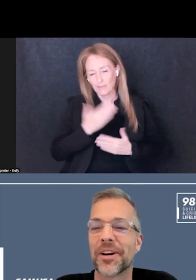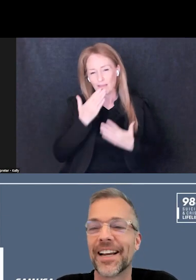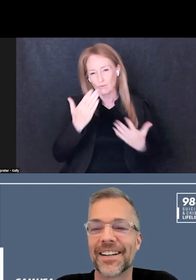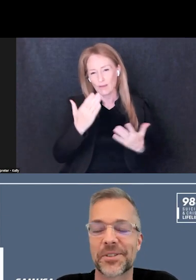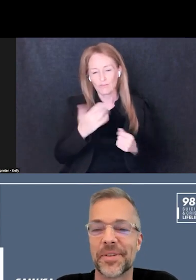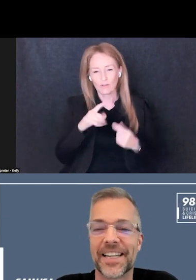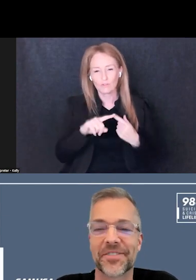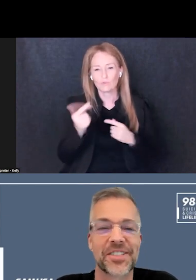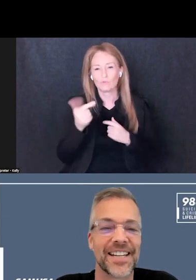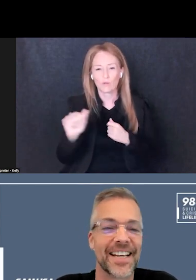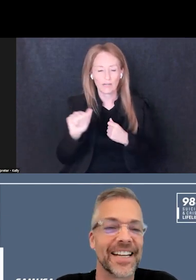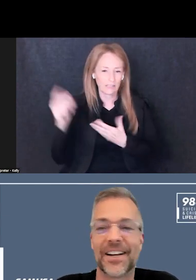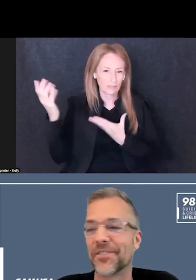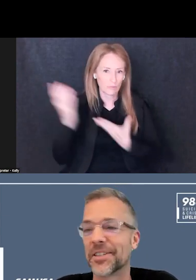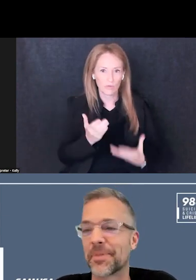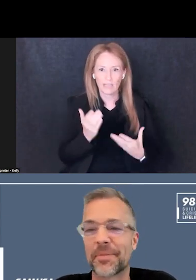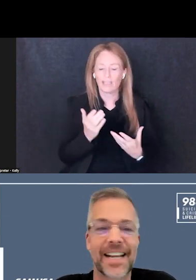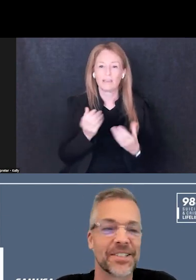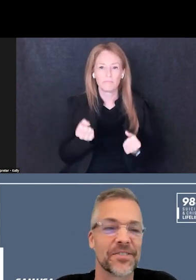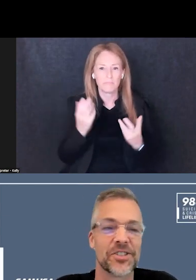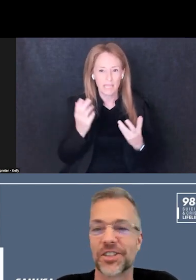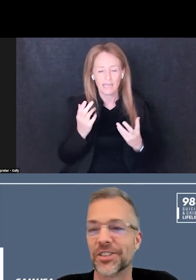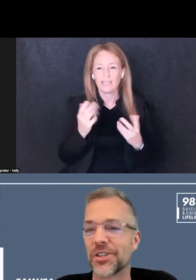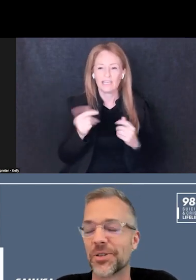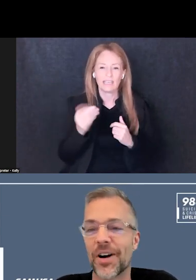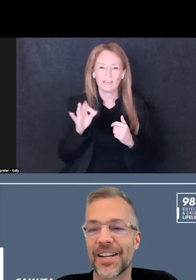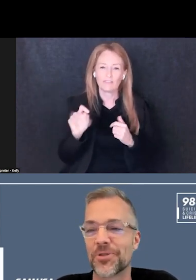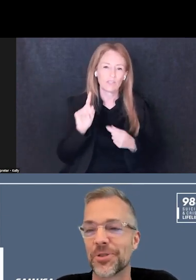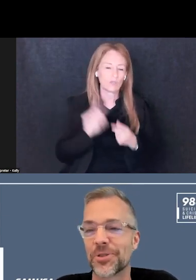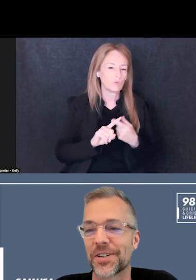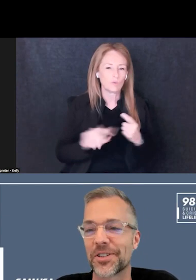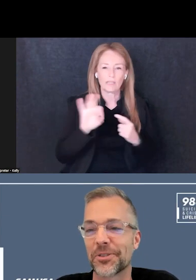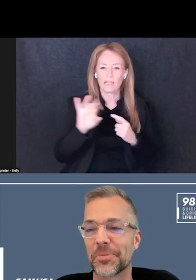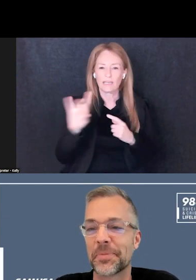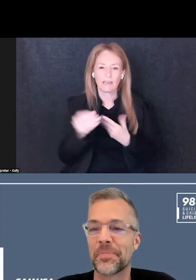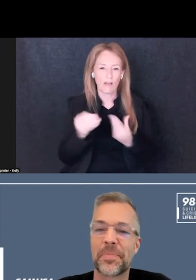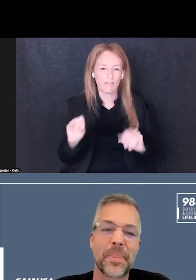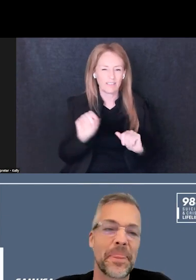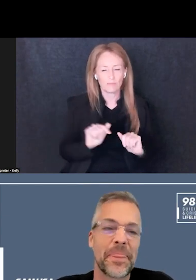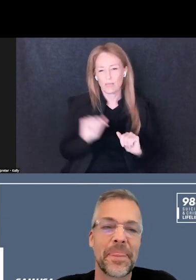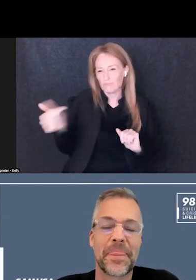BRINGING US SO MANY GIFTS TO THE 988 OFFICE. I AM GOING TO HAND IT OFF TO JILL SO INTRODUCE HERSELF.